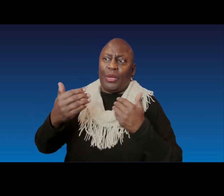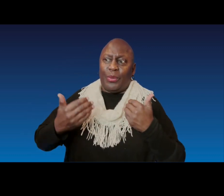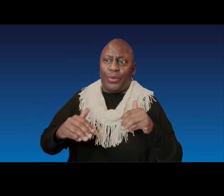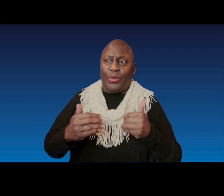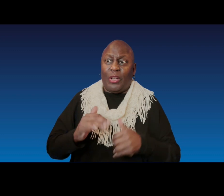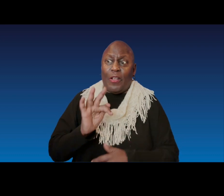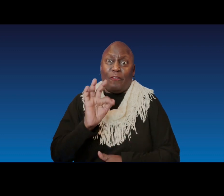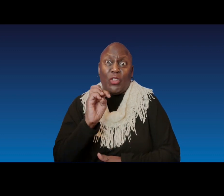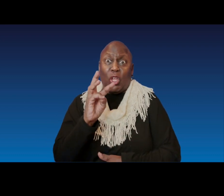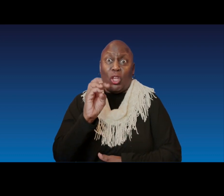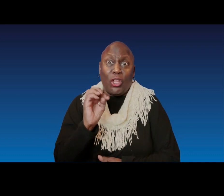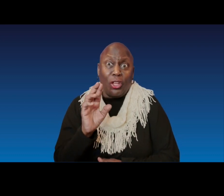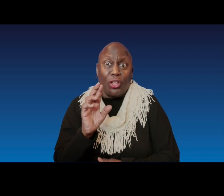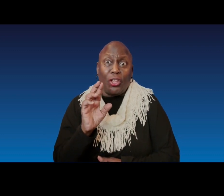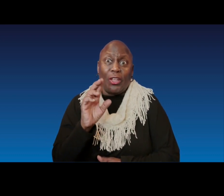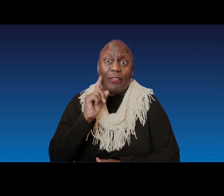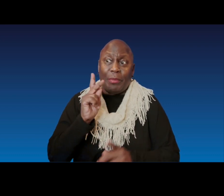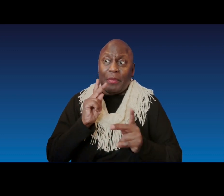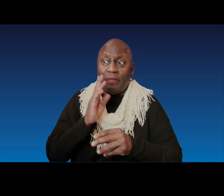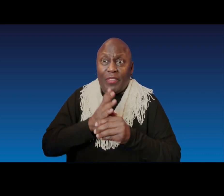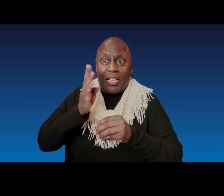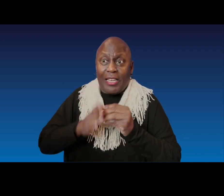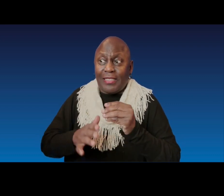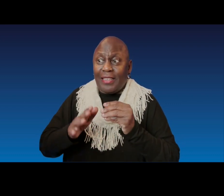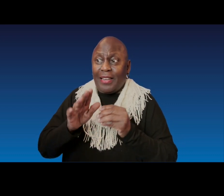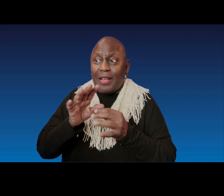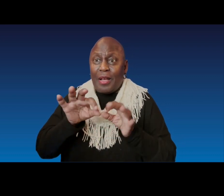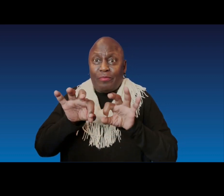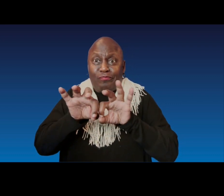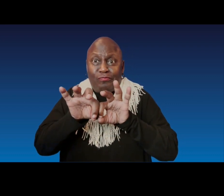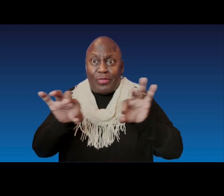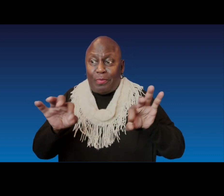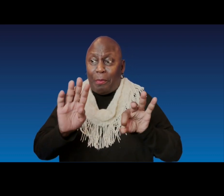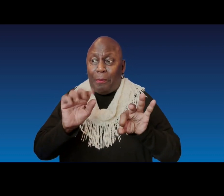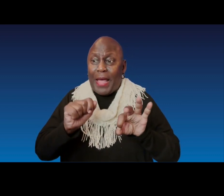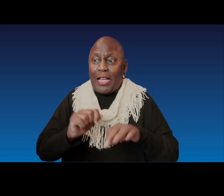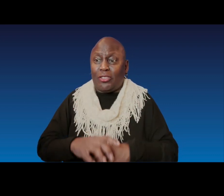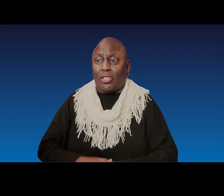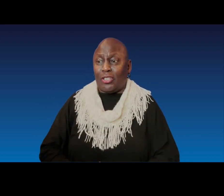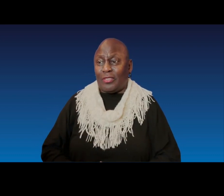fewer deaf people complete bachelor's degrees.